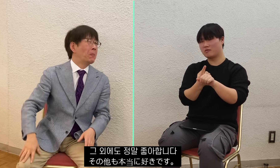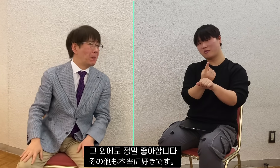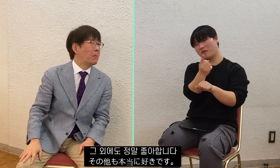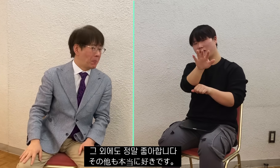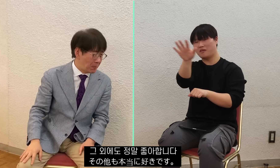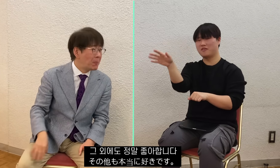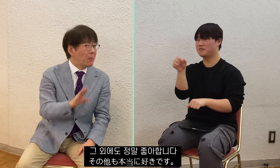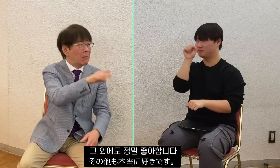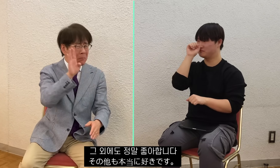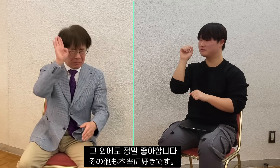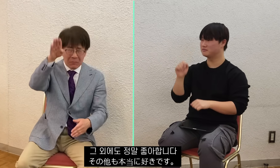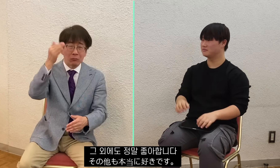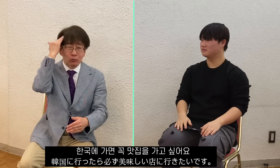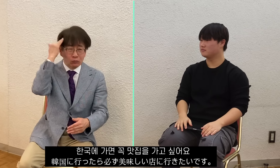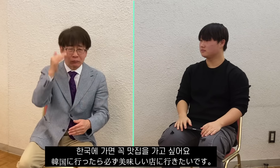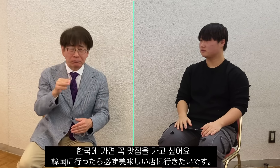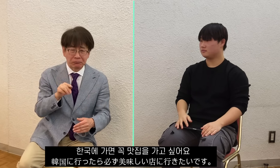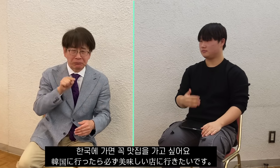Other than that, I really like it.